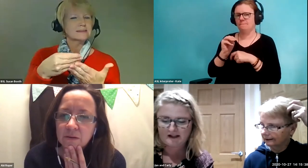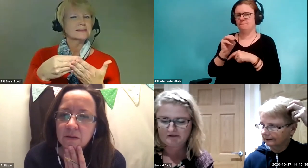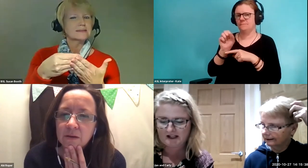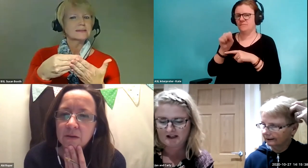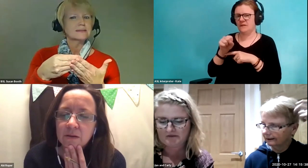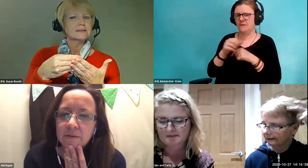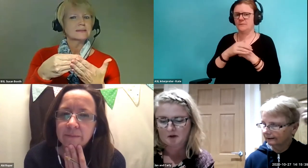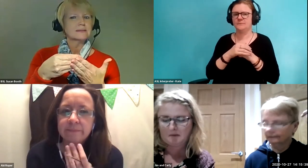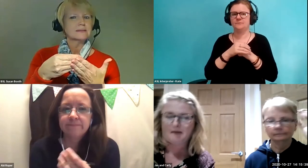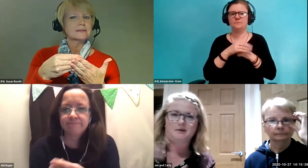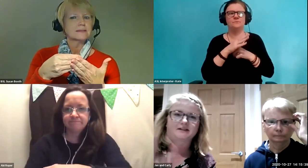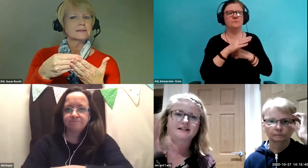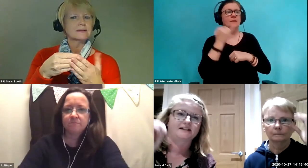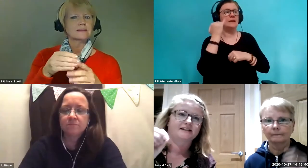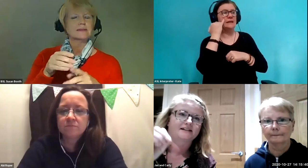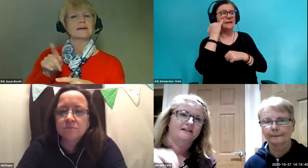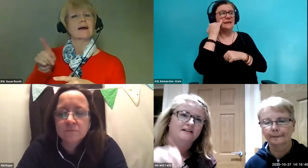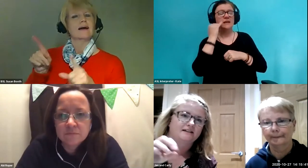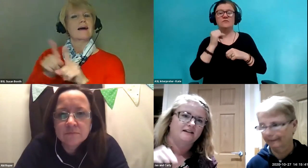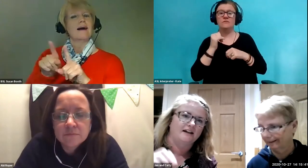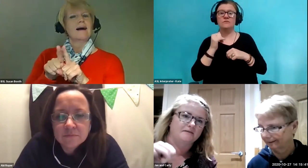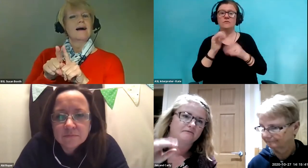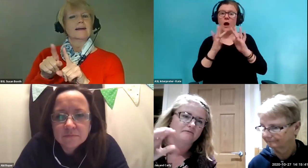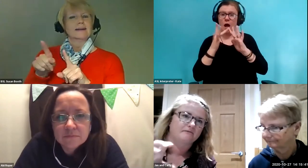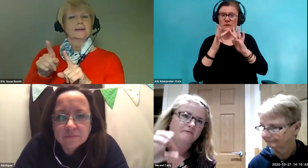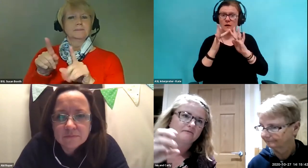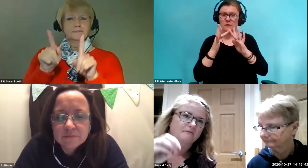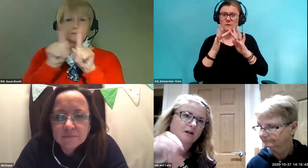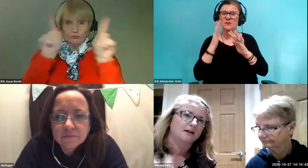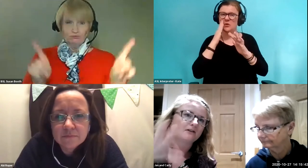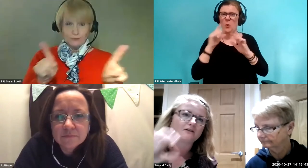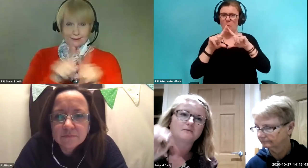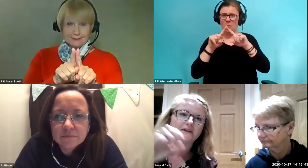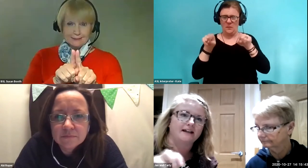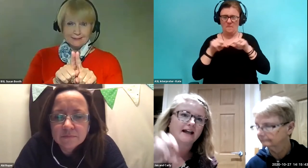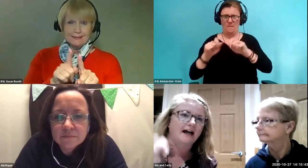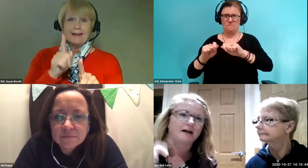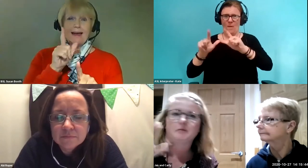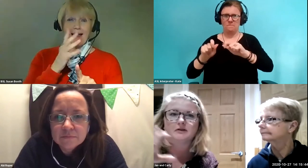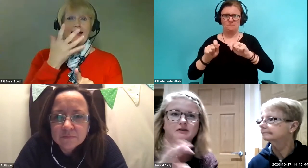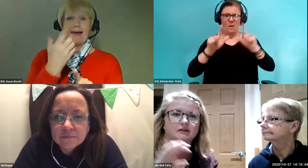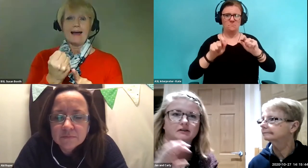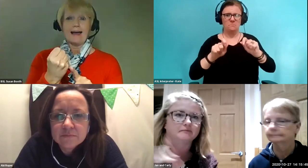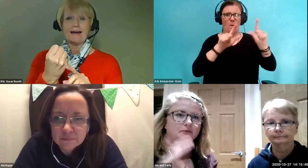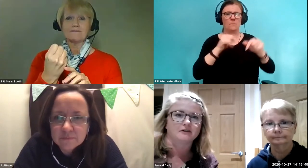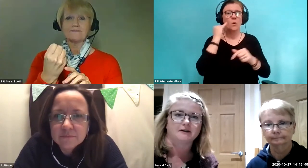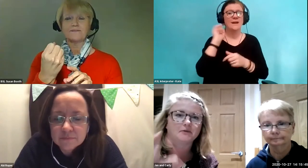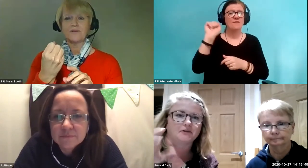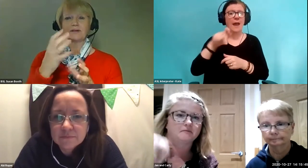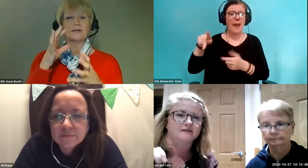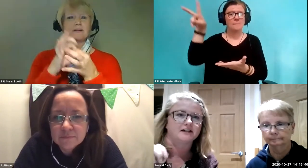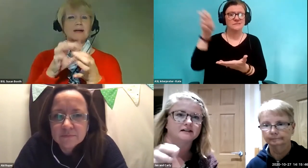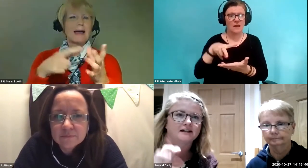if any if there's pop-up boxes um going along with any app or um program on the computer